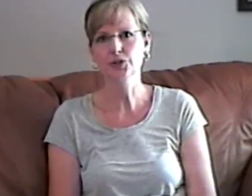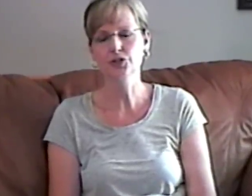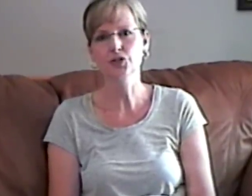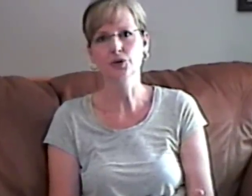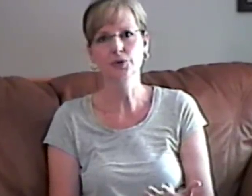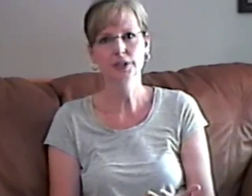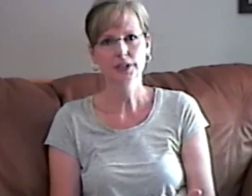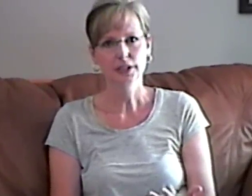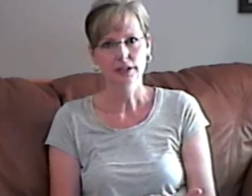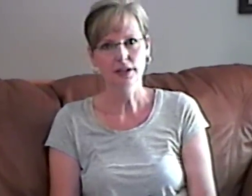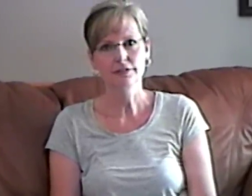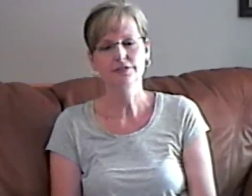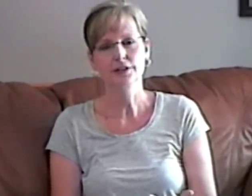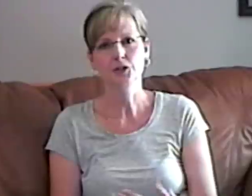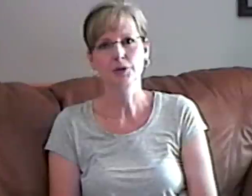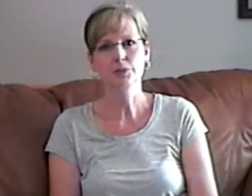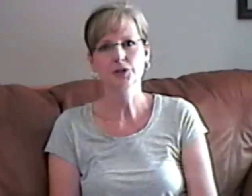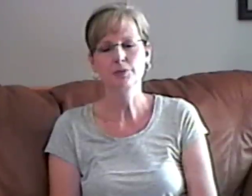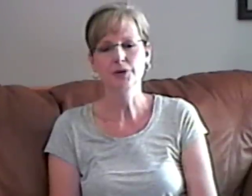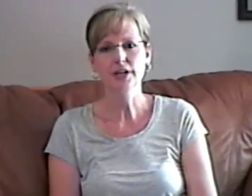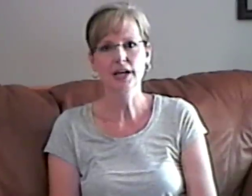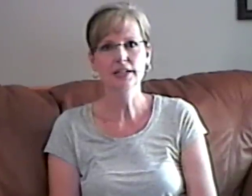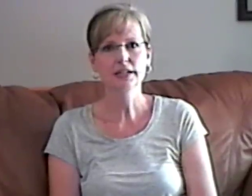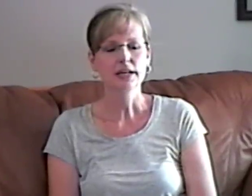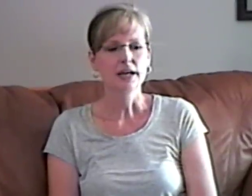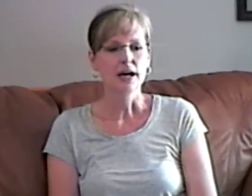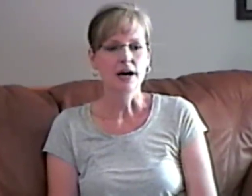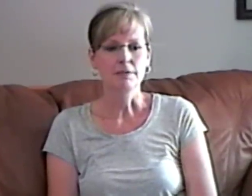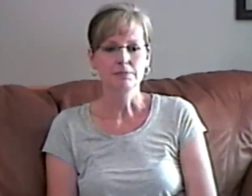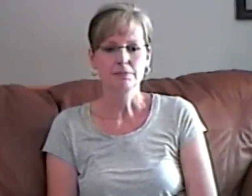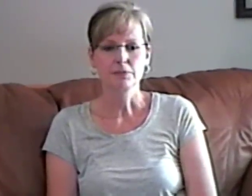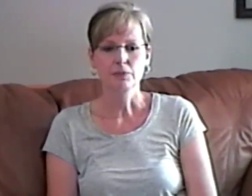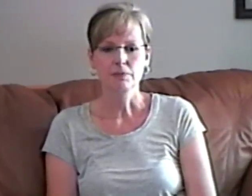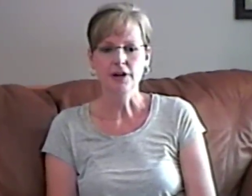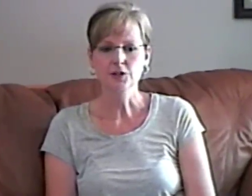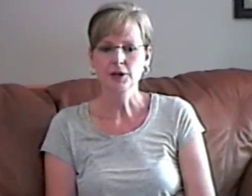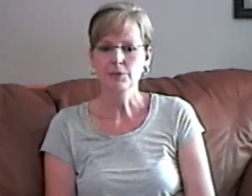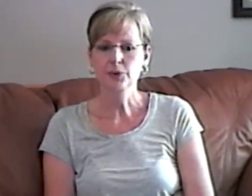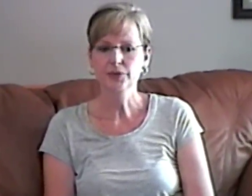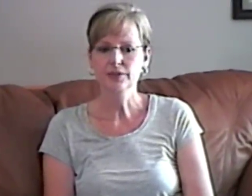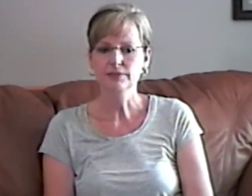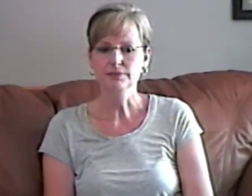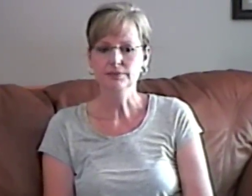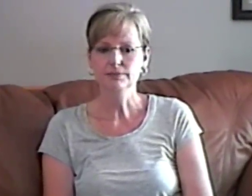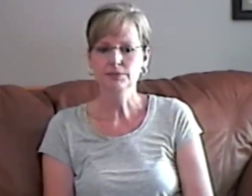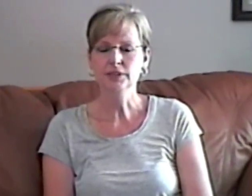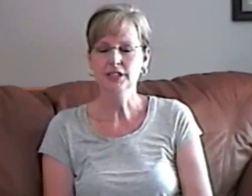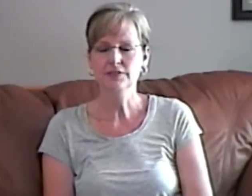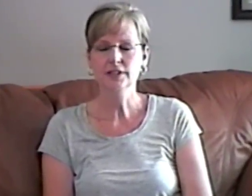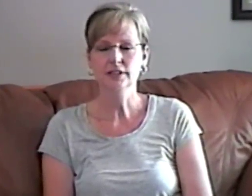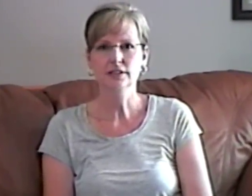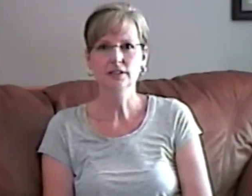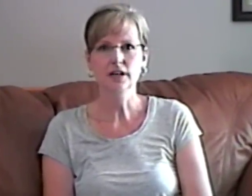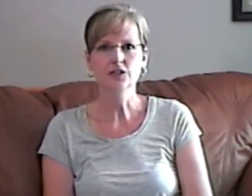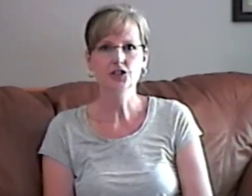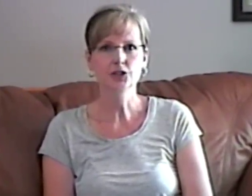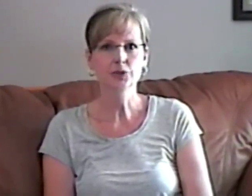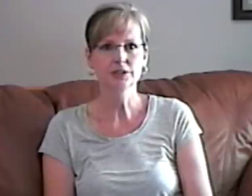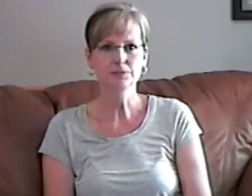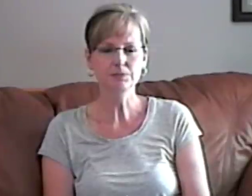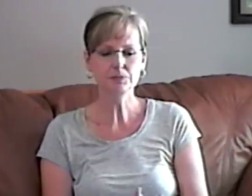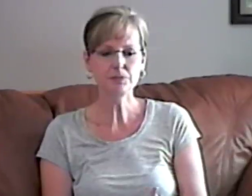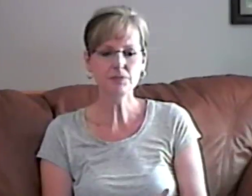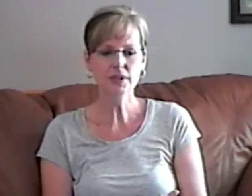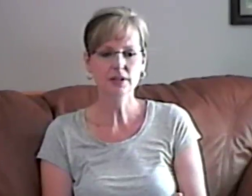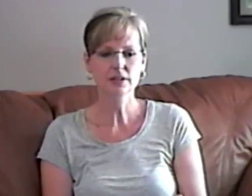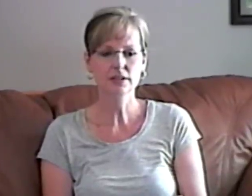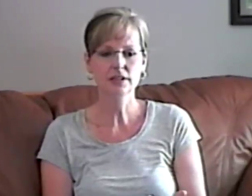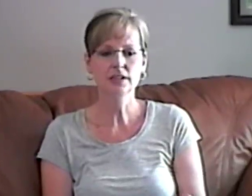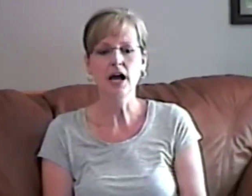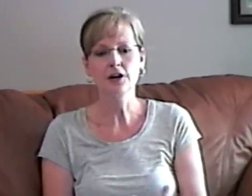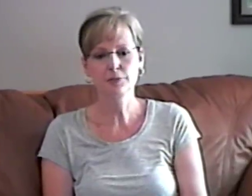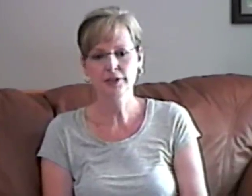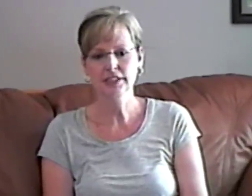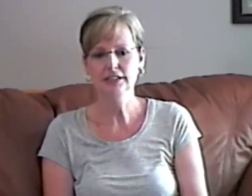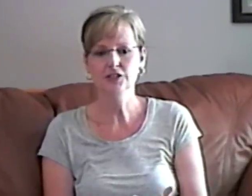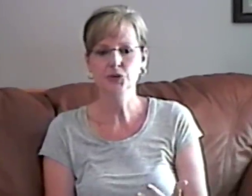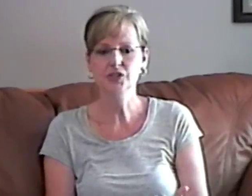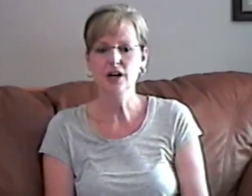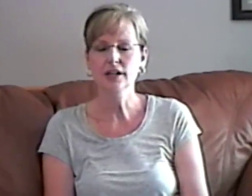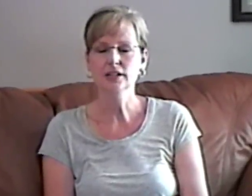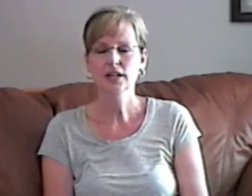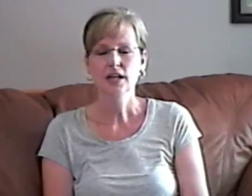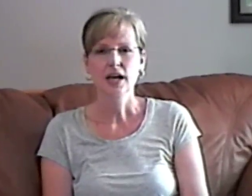in order to show love and be able to communicate. We both believe that our ability to Sign has